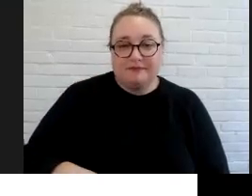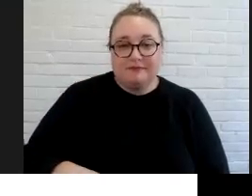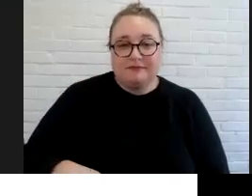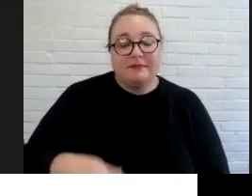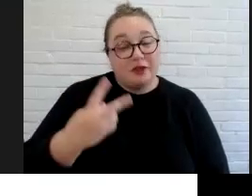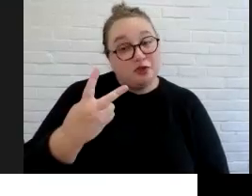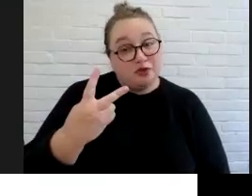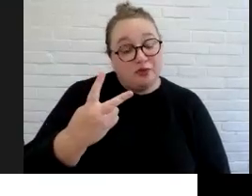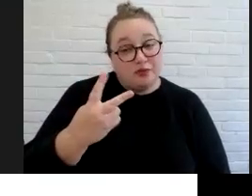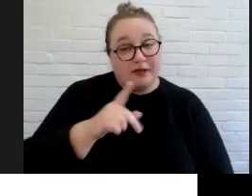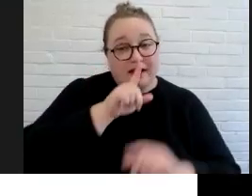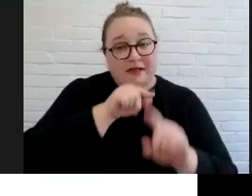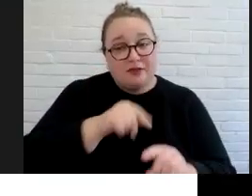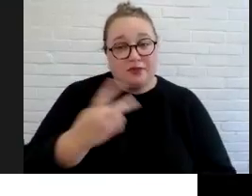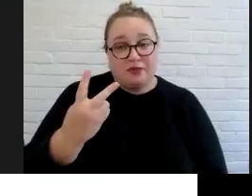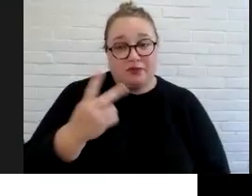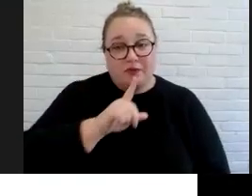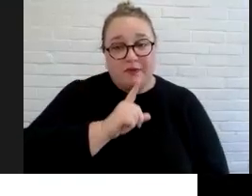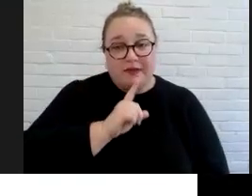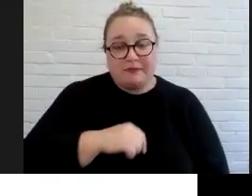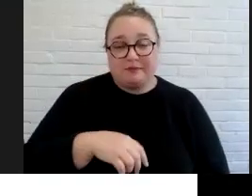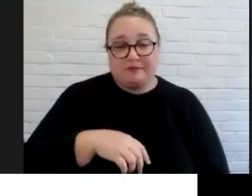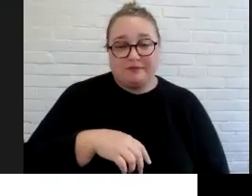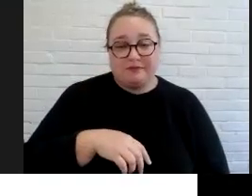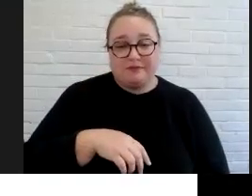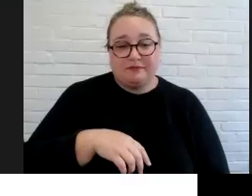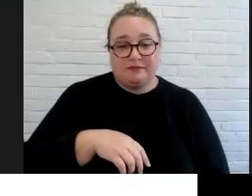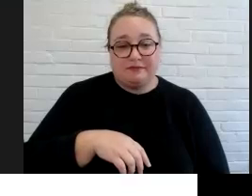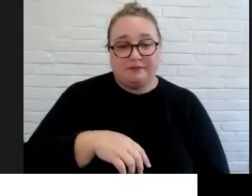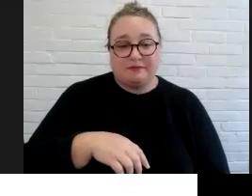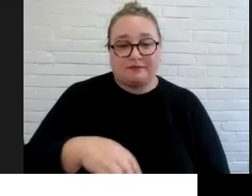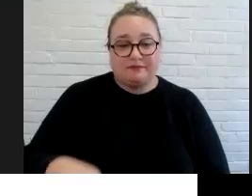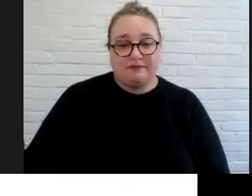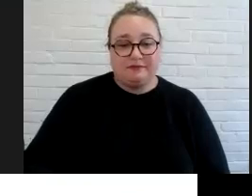There's two answers there. It's.